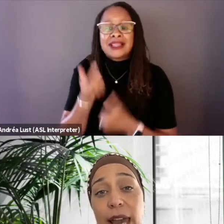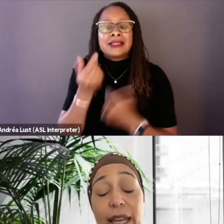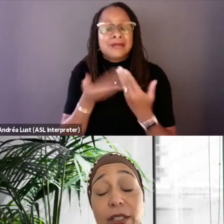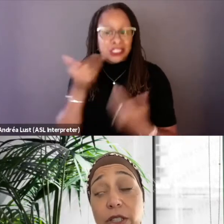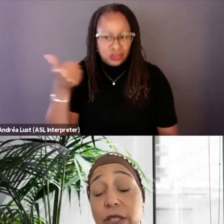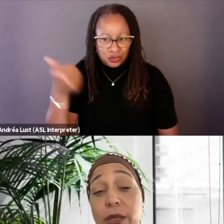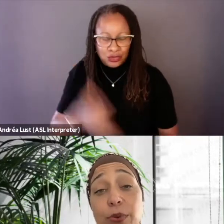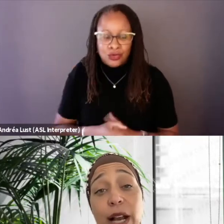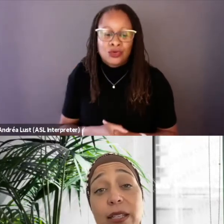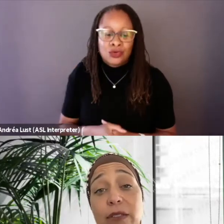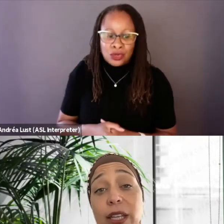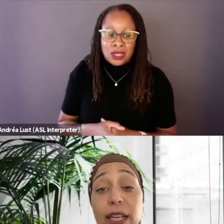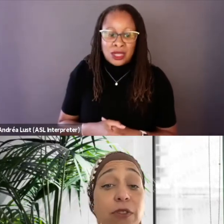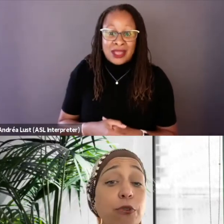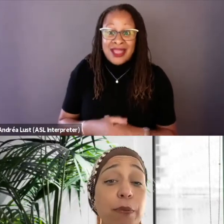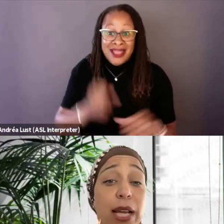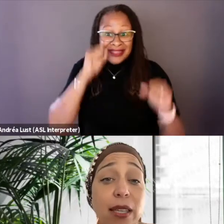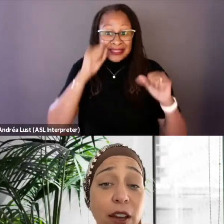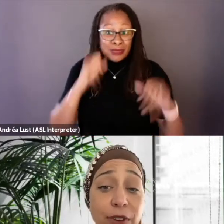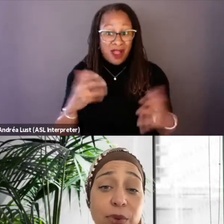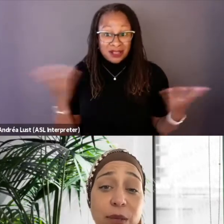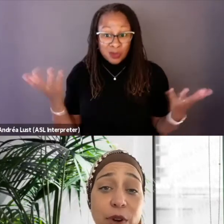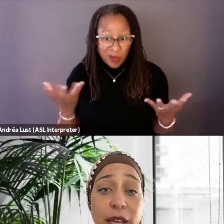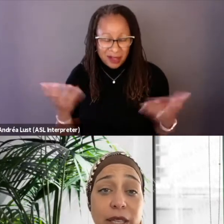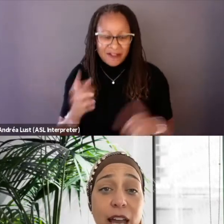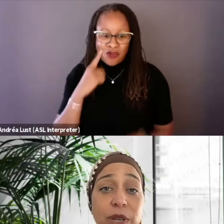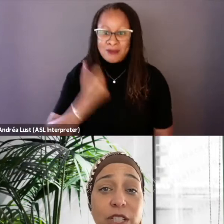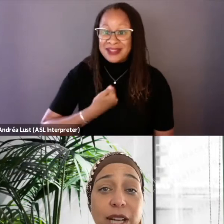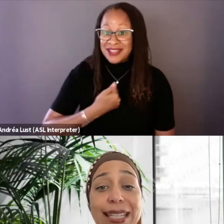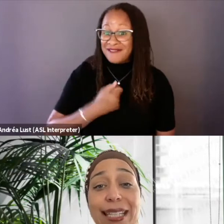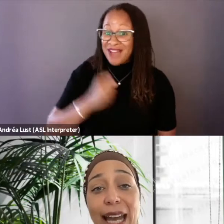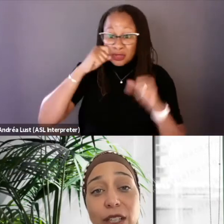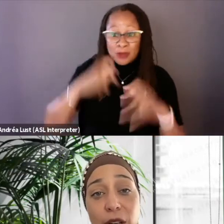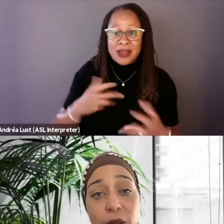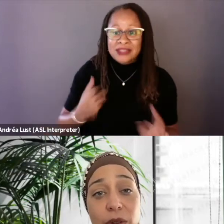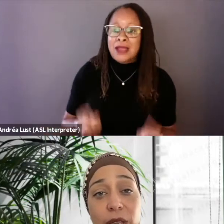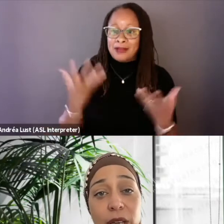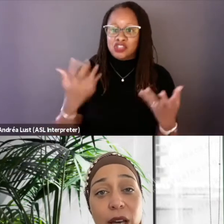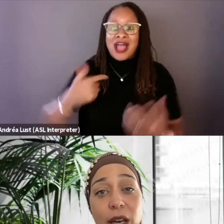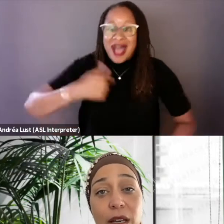And to the surprise of it, even for myself, I was surprised at how much I did not know.